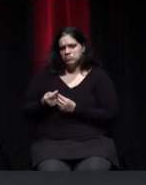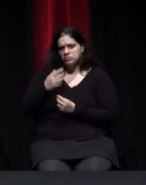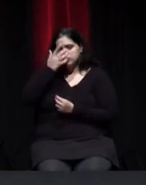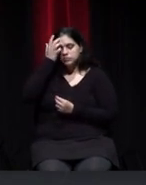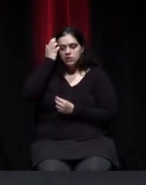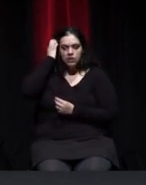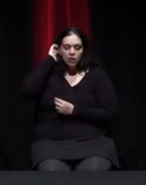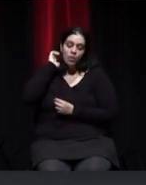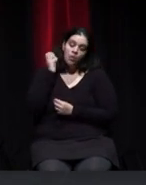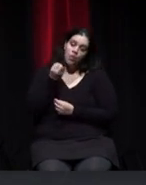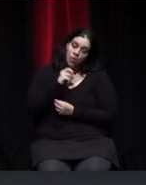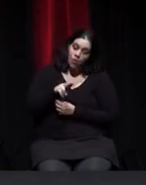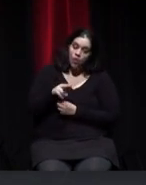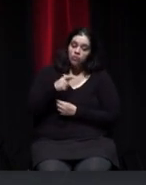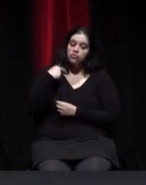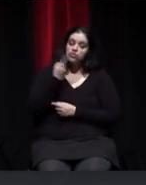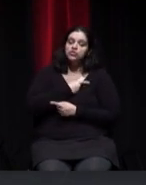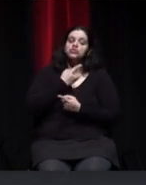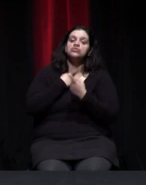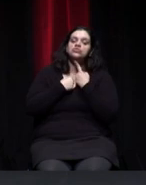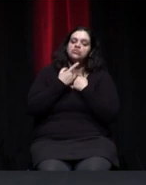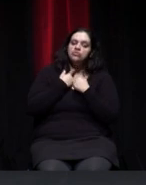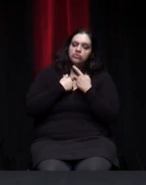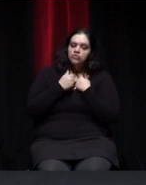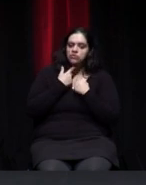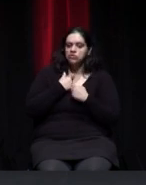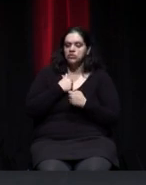Or even of our desires, as already identified